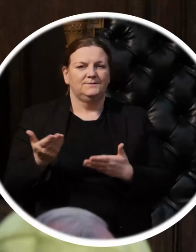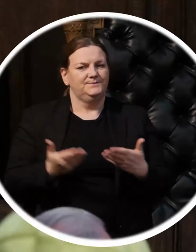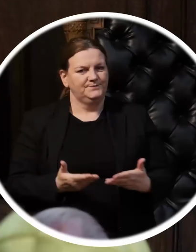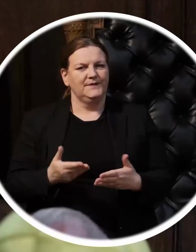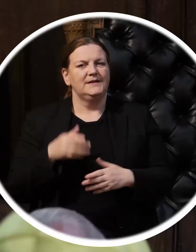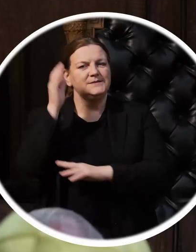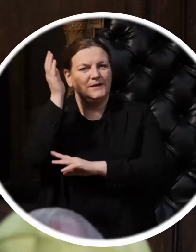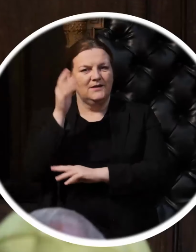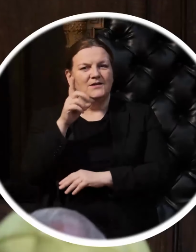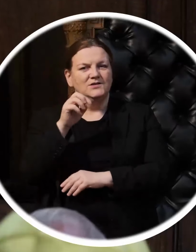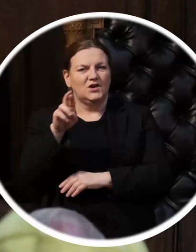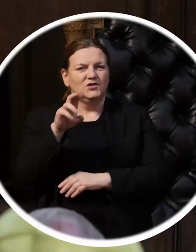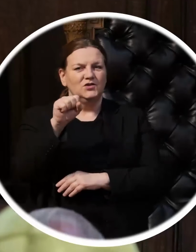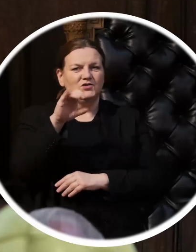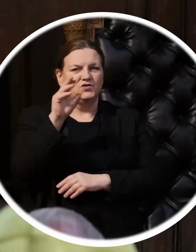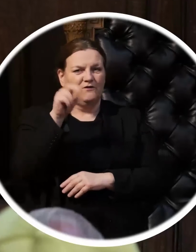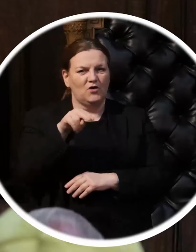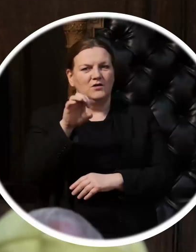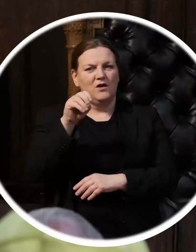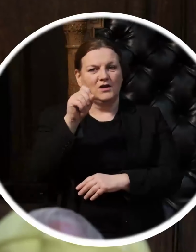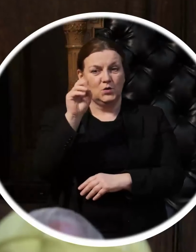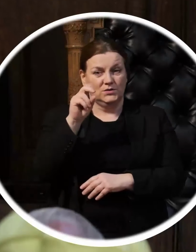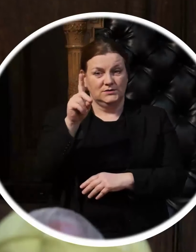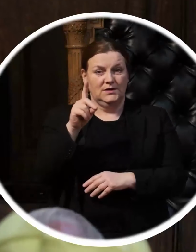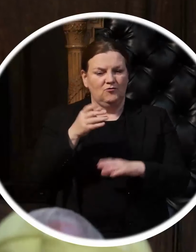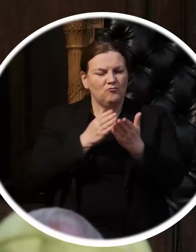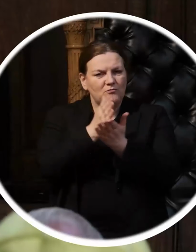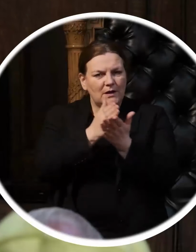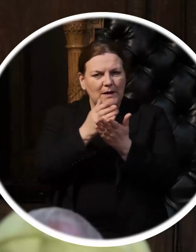Dr Siobhan Osgood is a railway and architectural historian specialising in